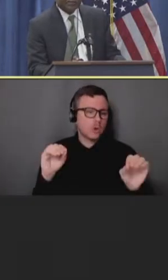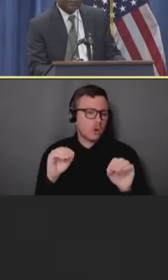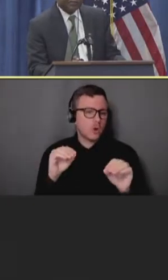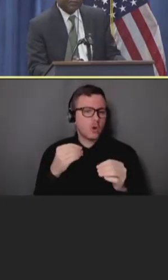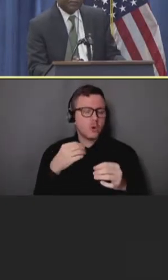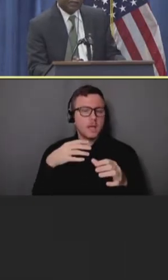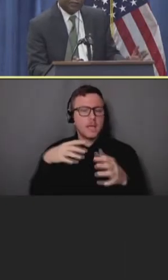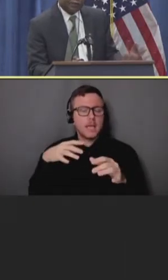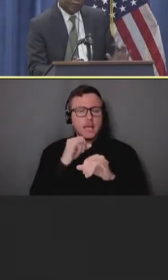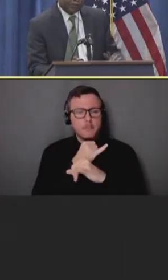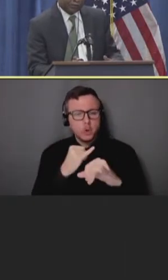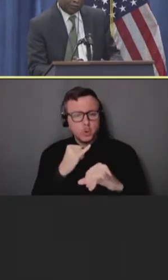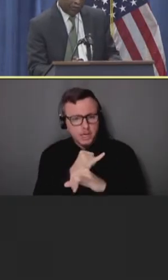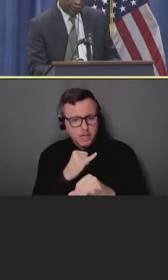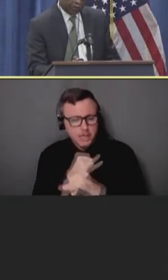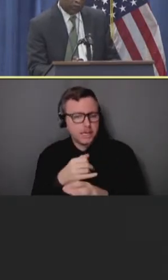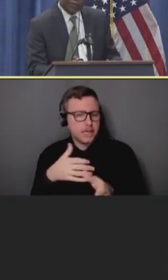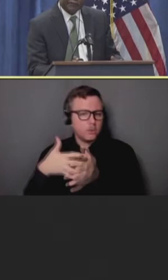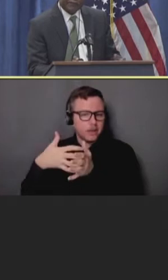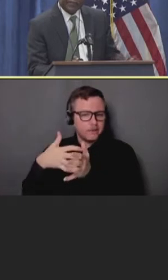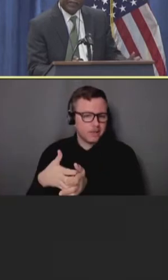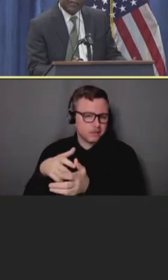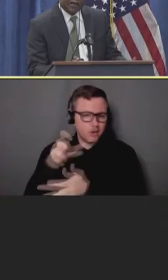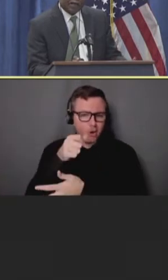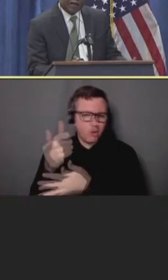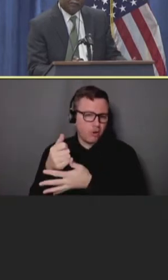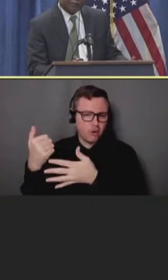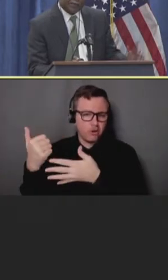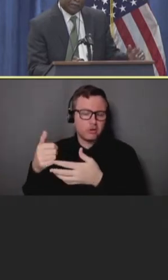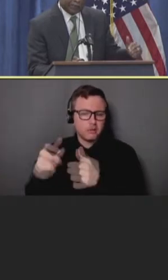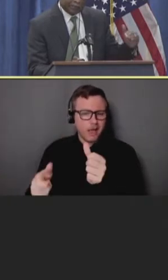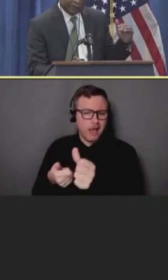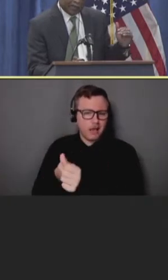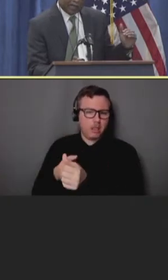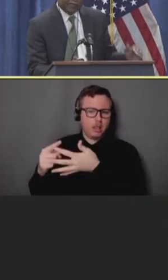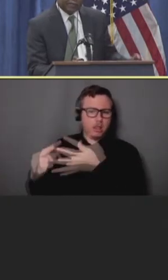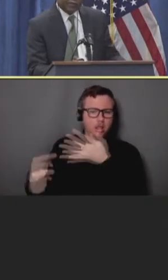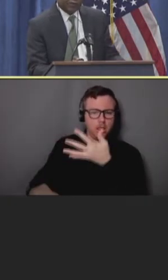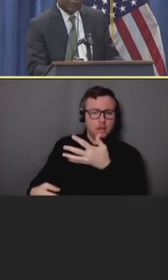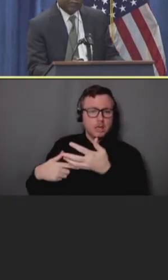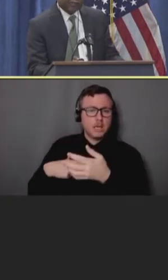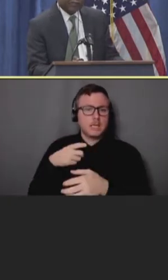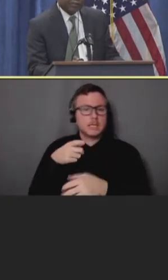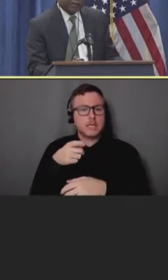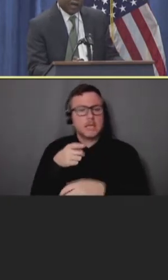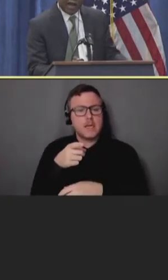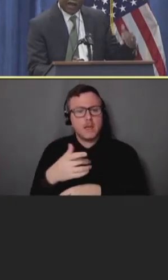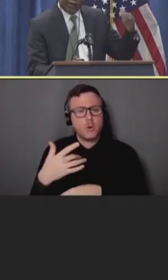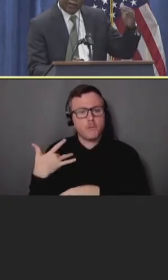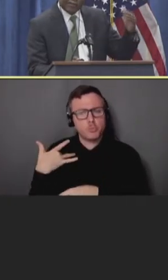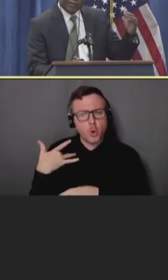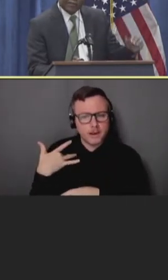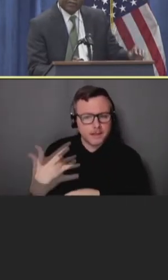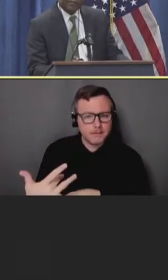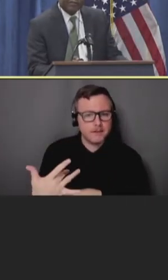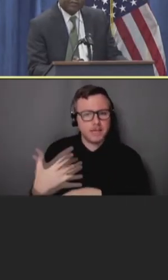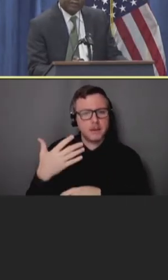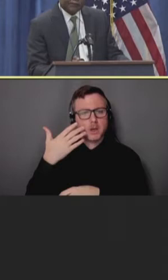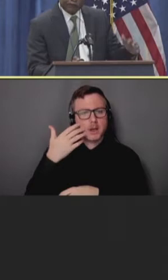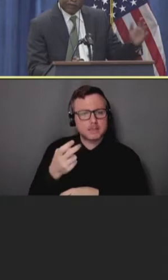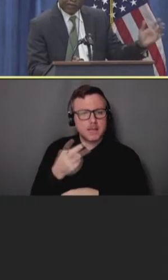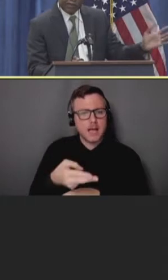conditions. There is a proclivity, particularly because there is a higher incidence of cutaneous